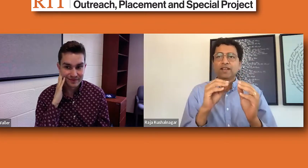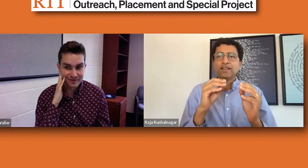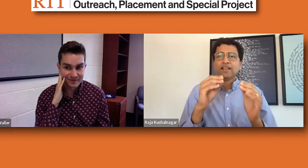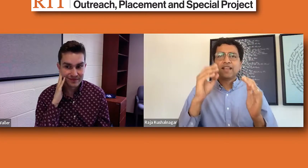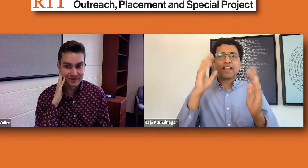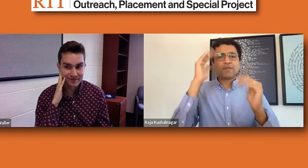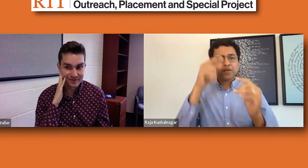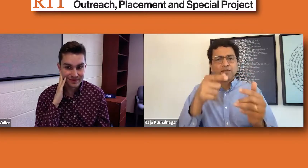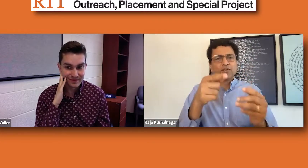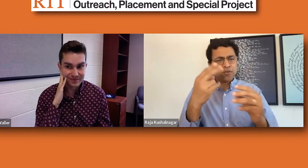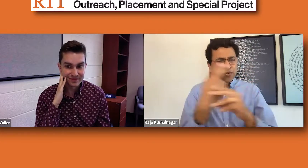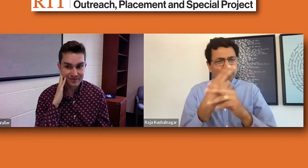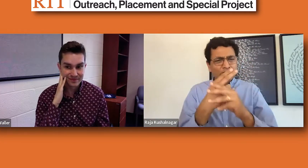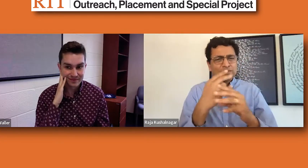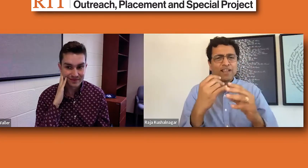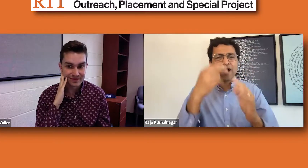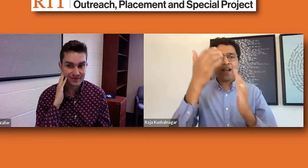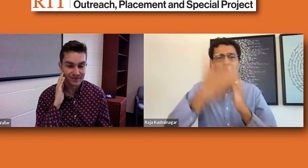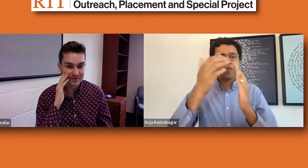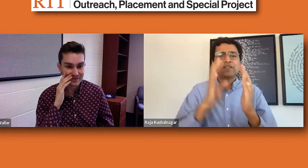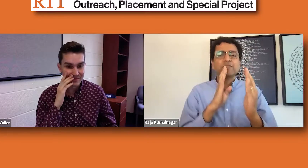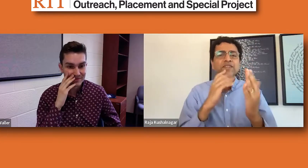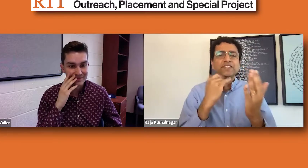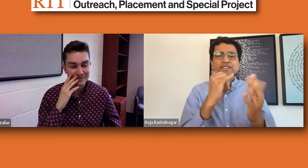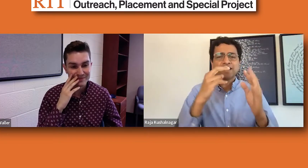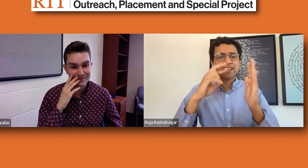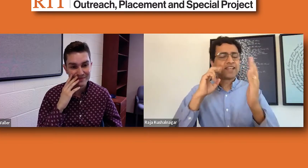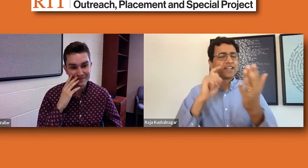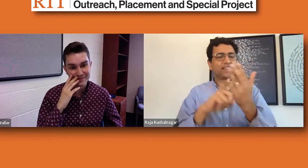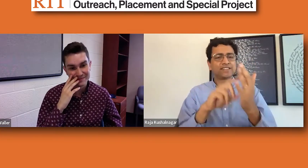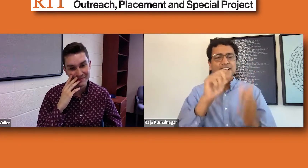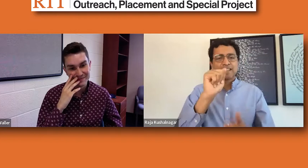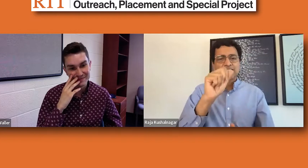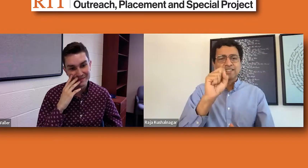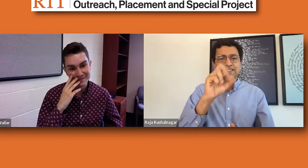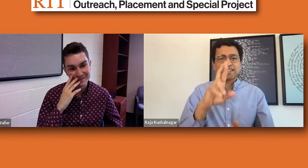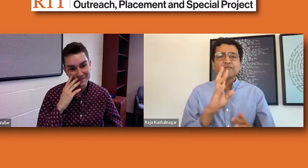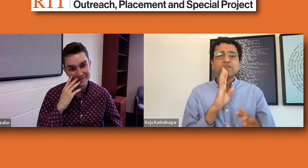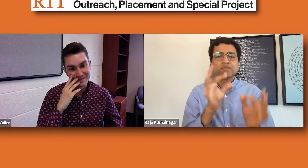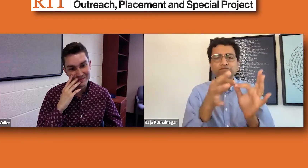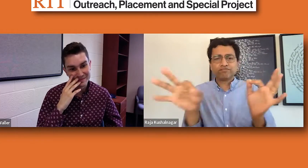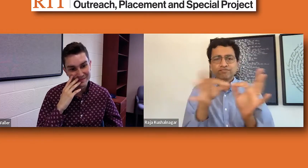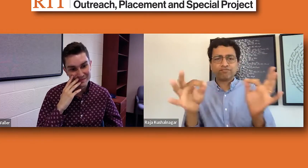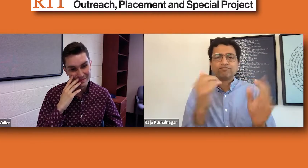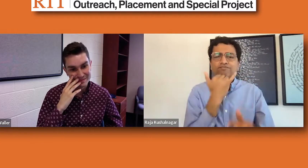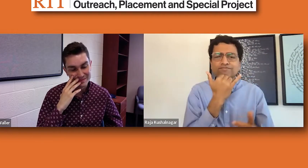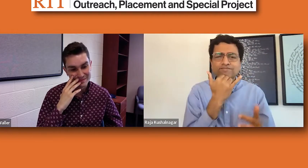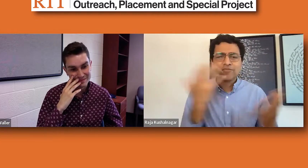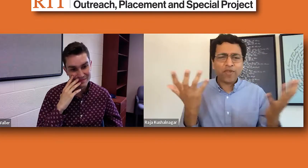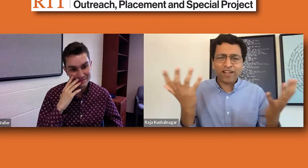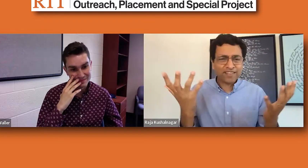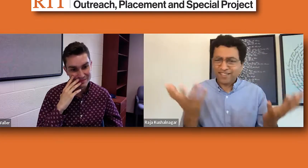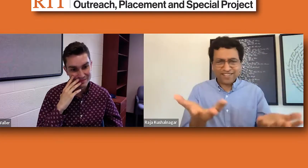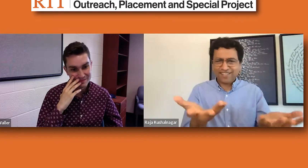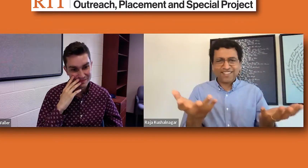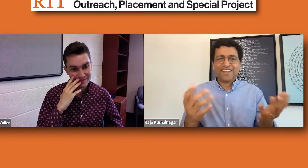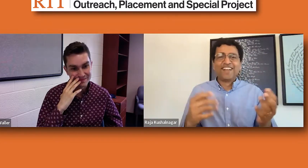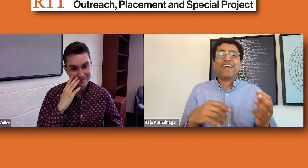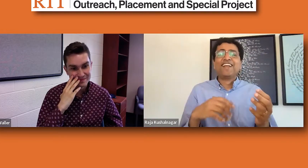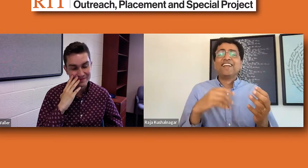I think now more and more, we're using those automatic speech recognition. ASR for short